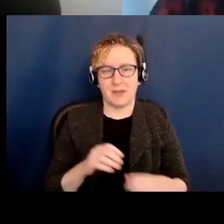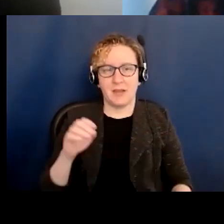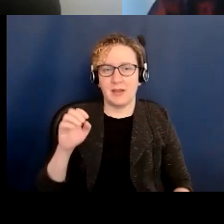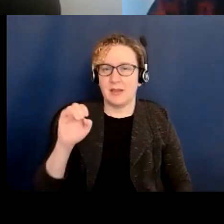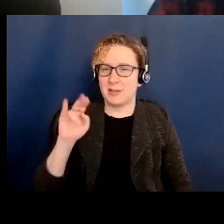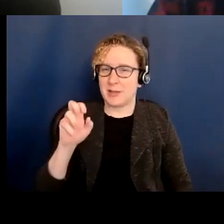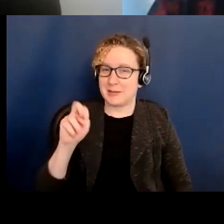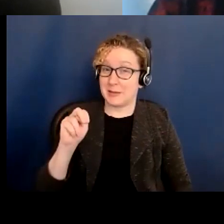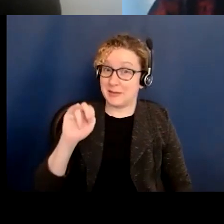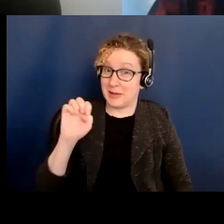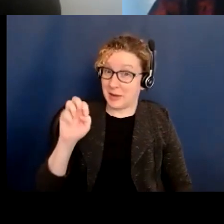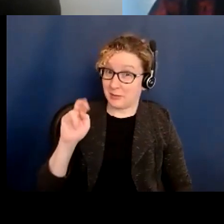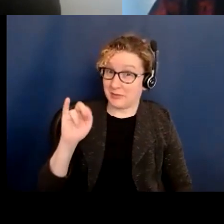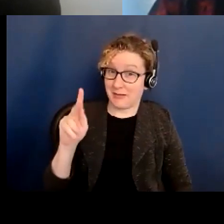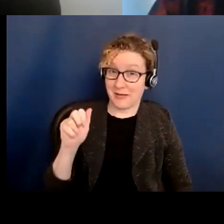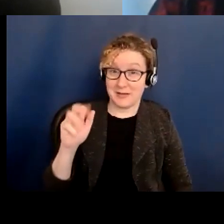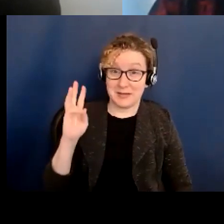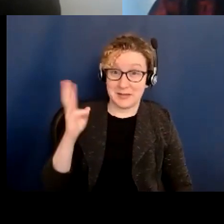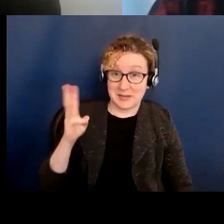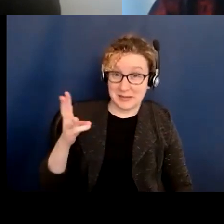This sounds like it has been around a while.